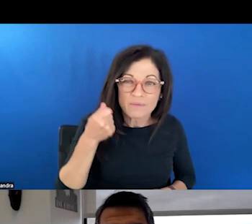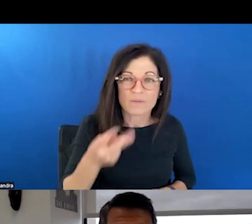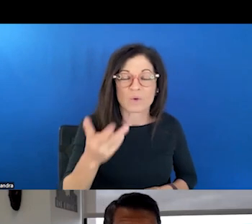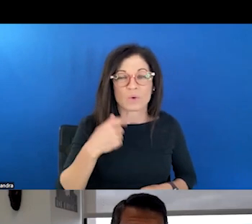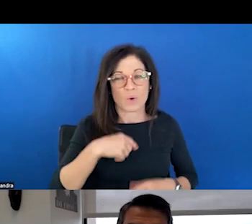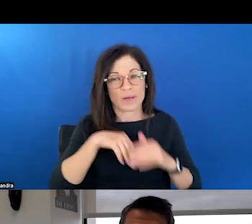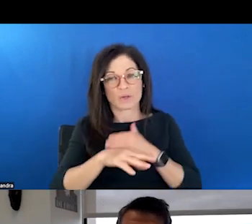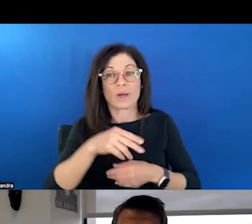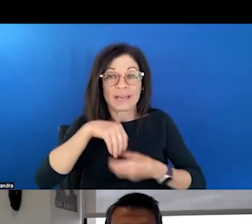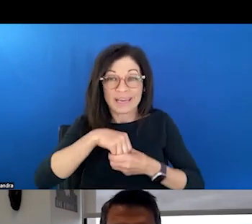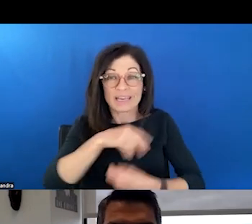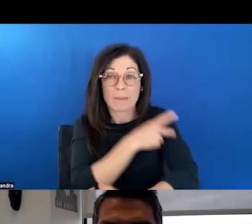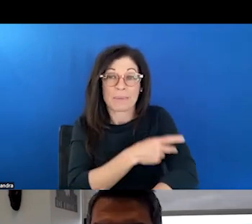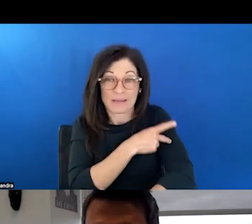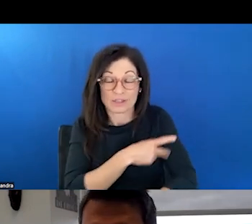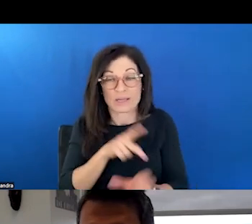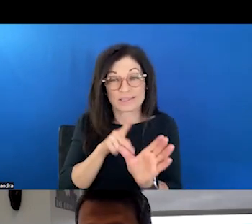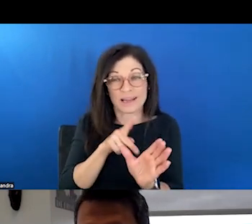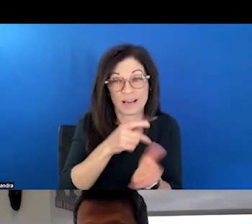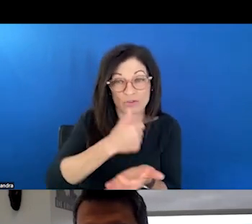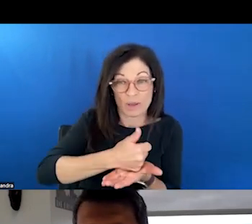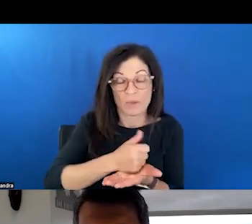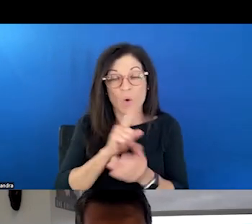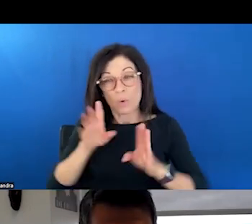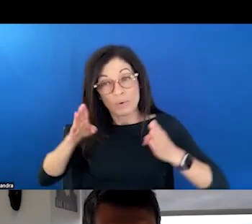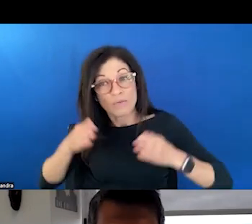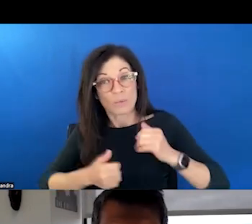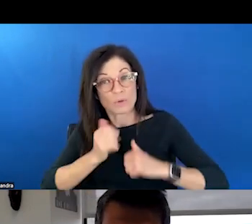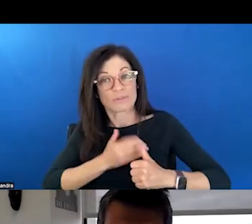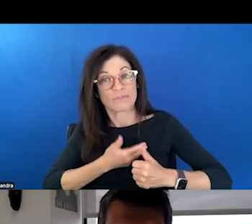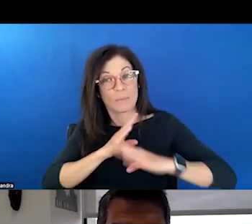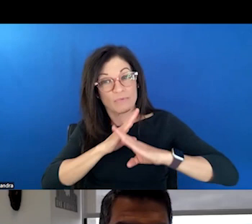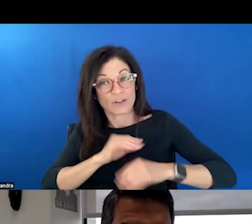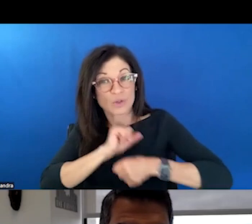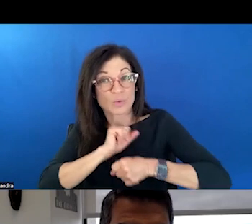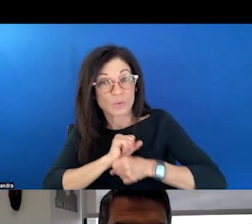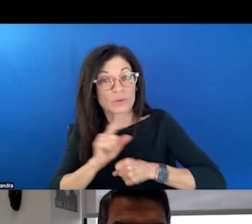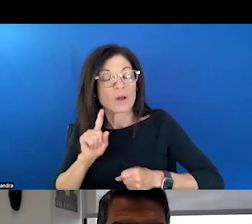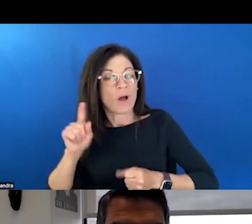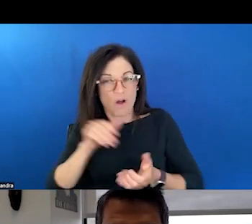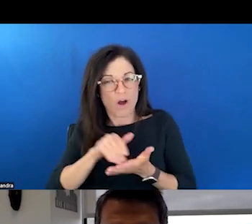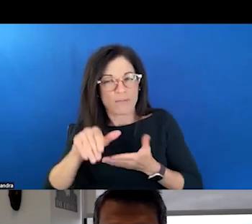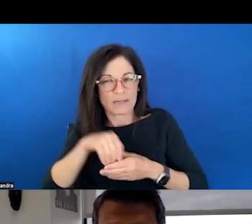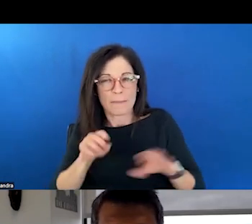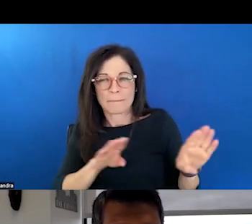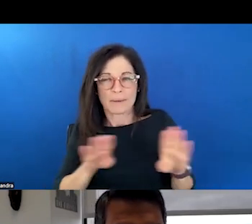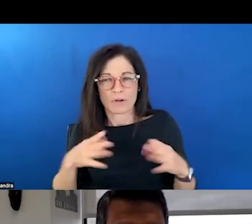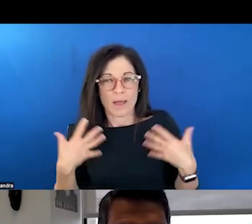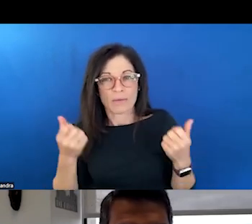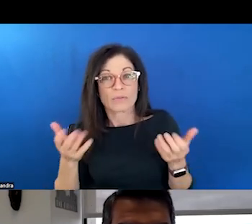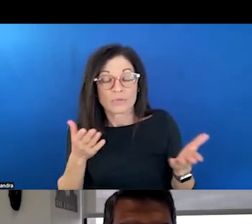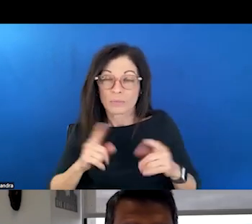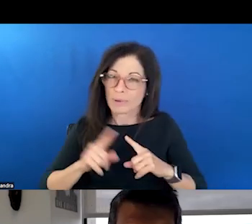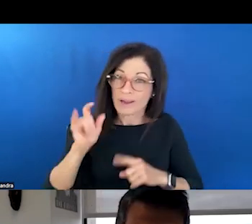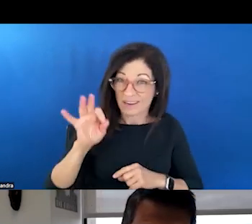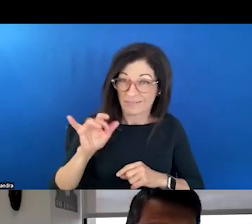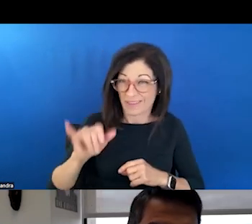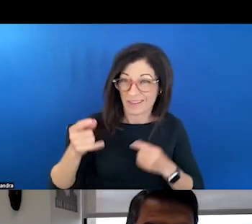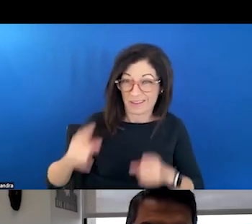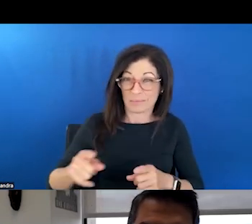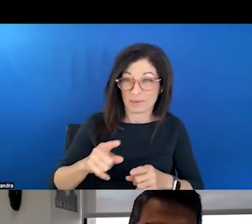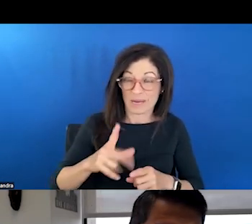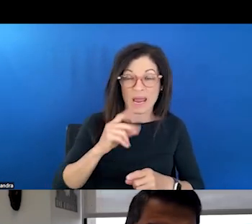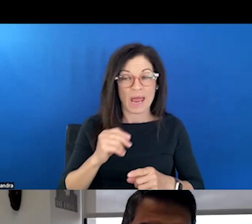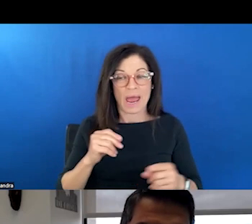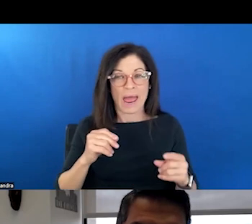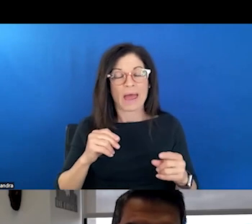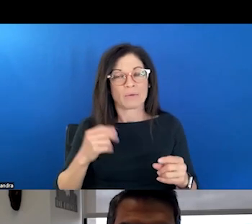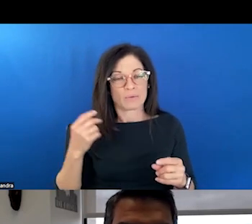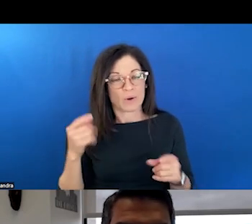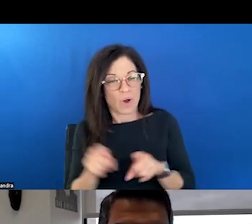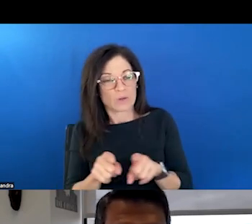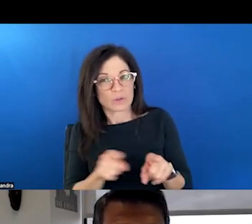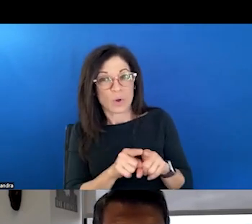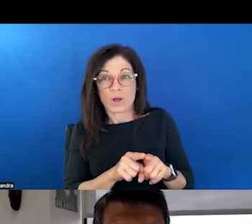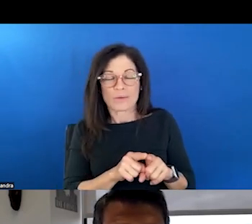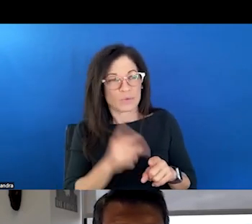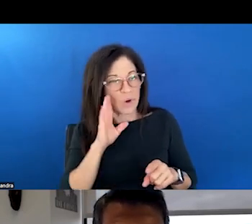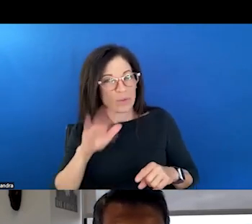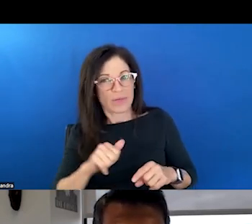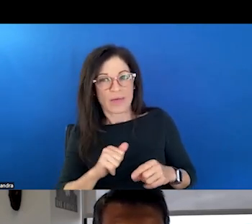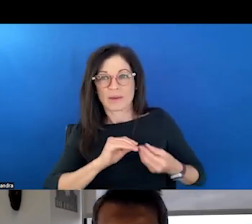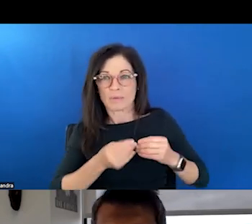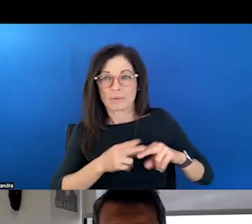SO